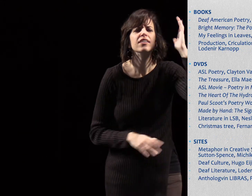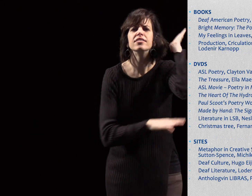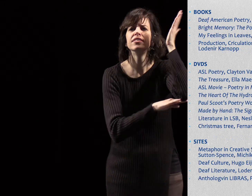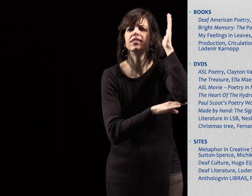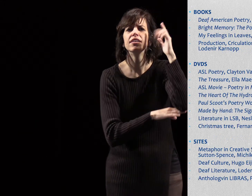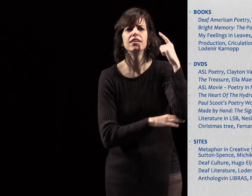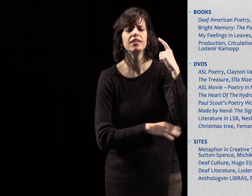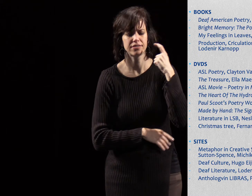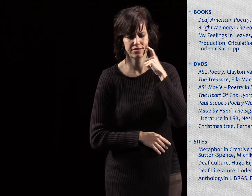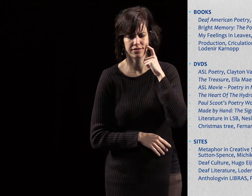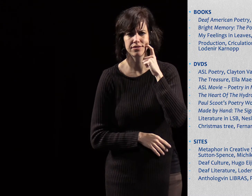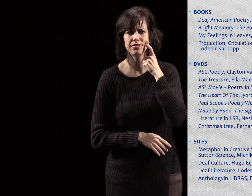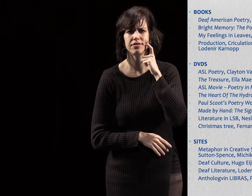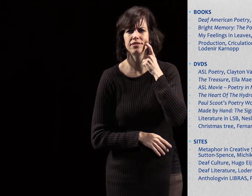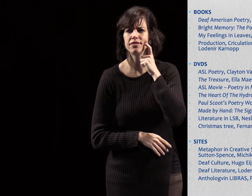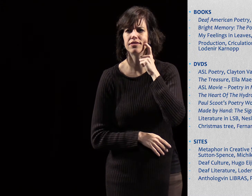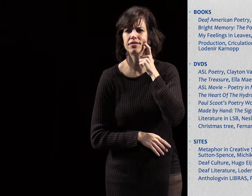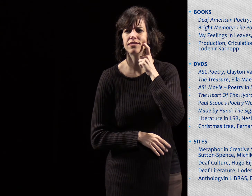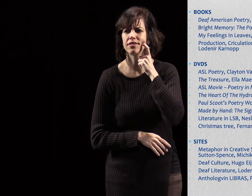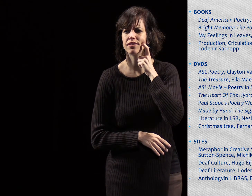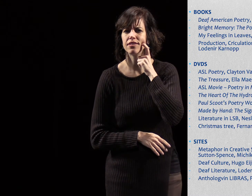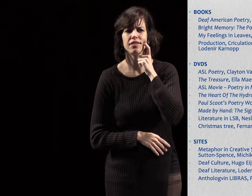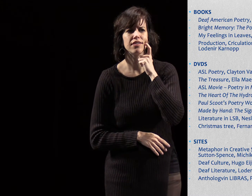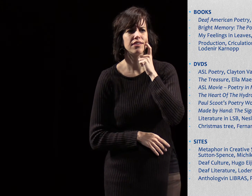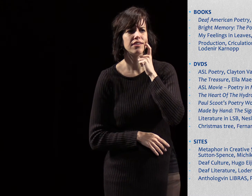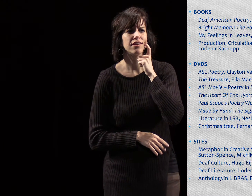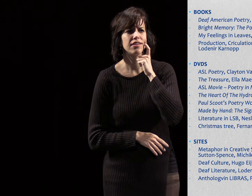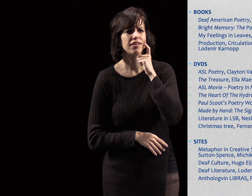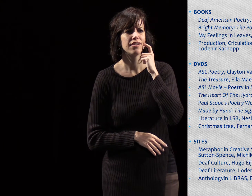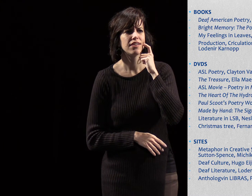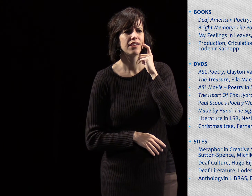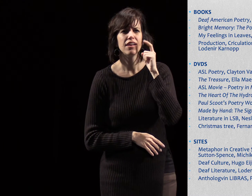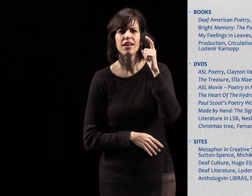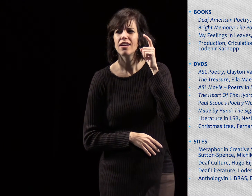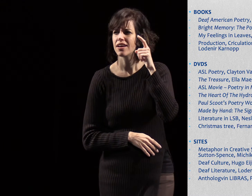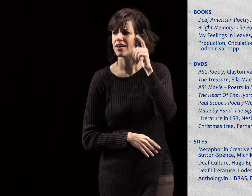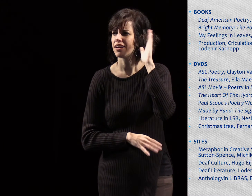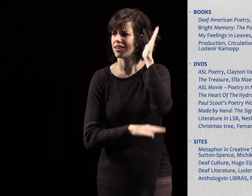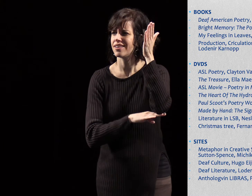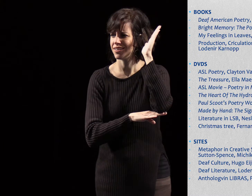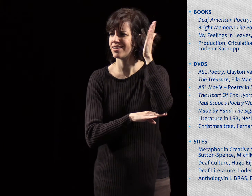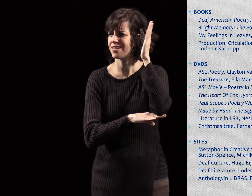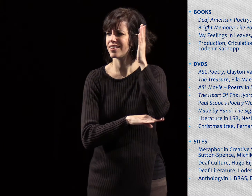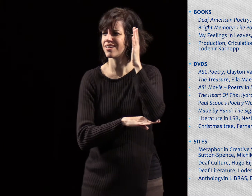There was a presentation yesterday I belief by someone named Orchid.